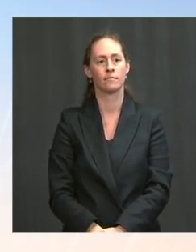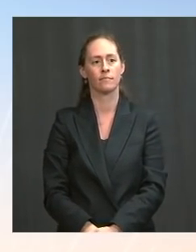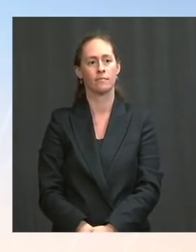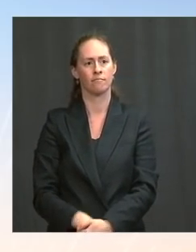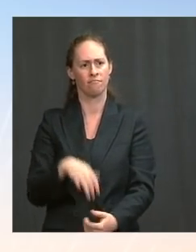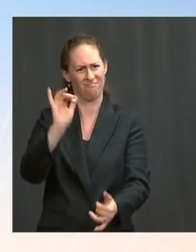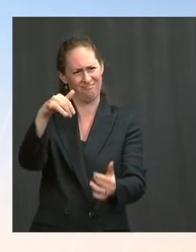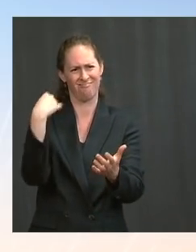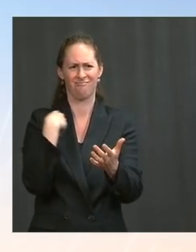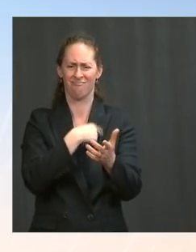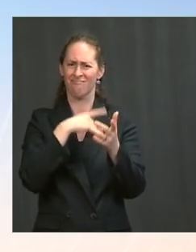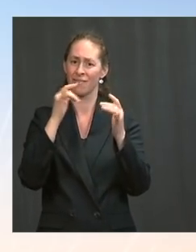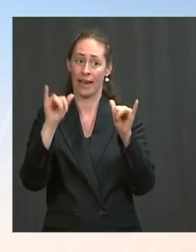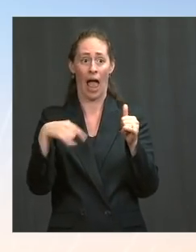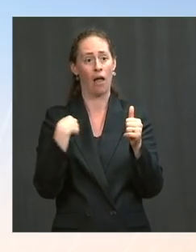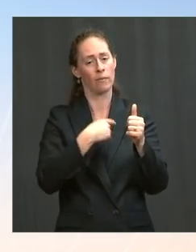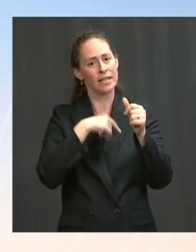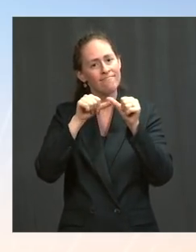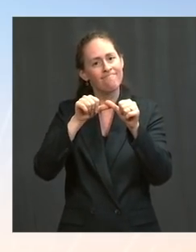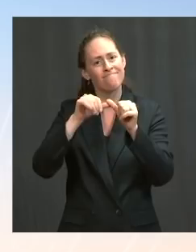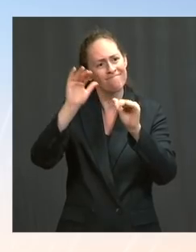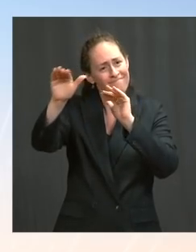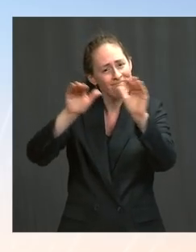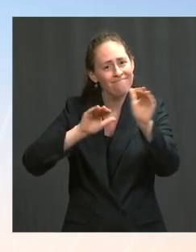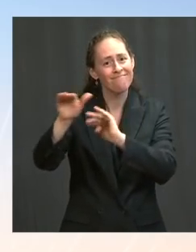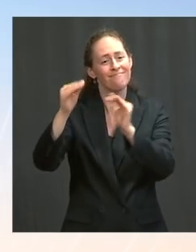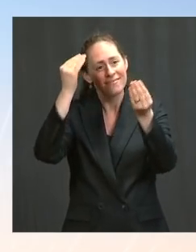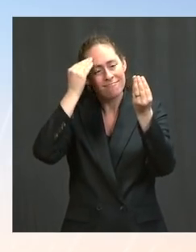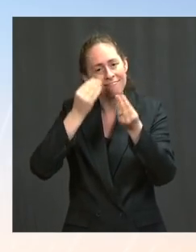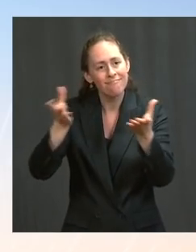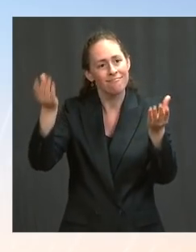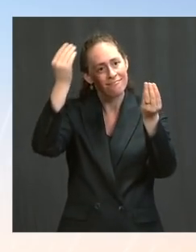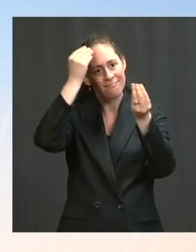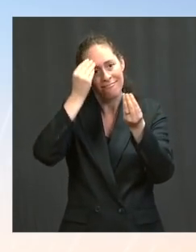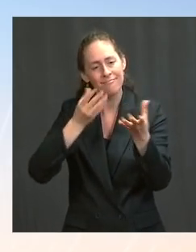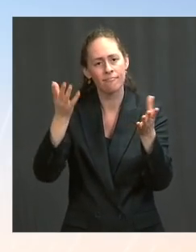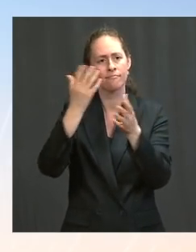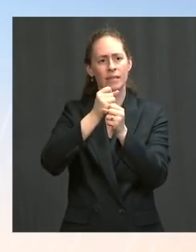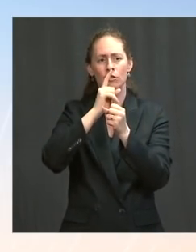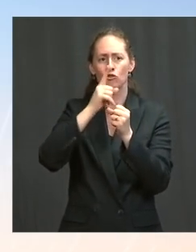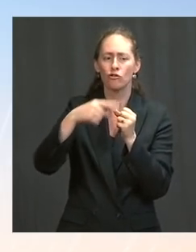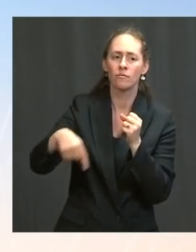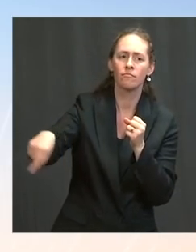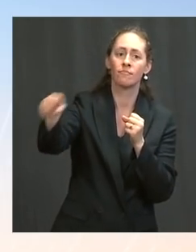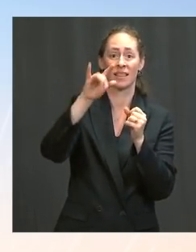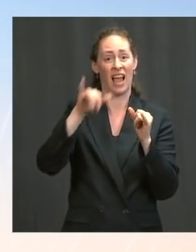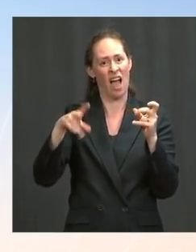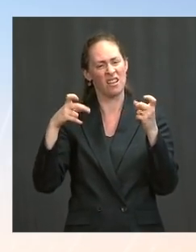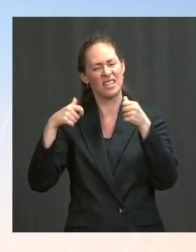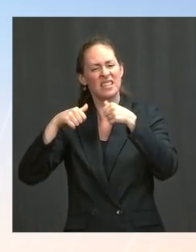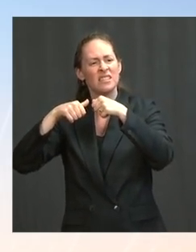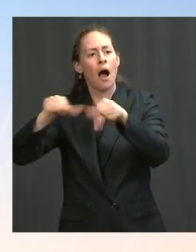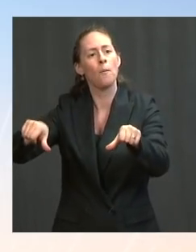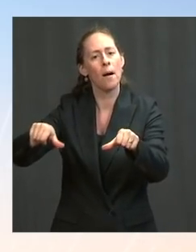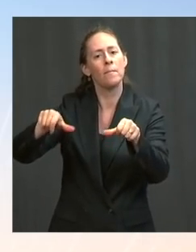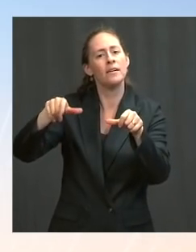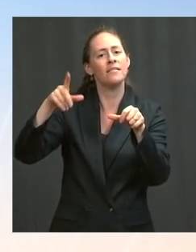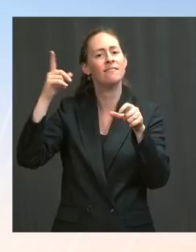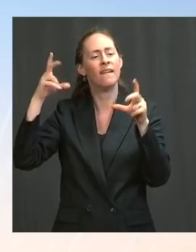communicating it, listening, and making sure people understand that this is a down payment. And the President will continue to advocate for,